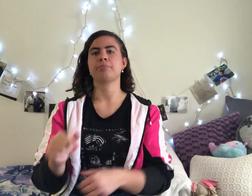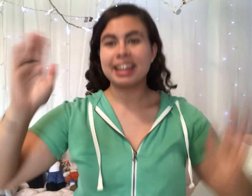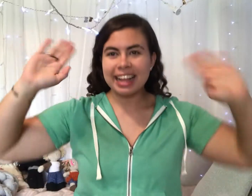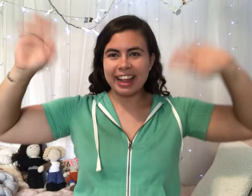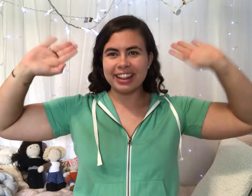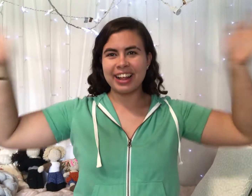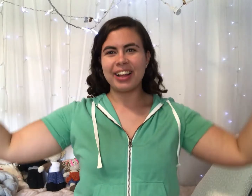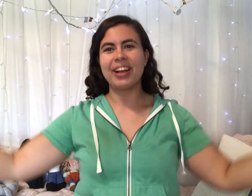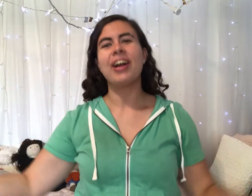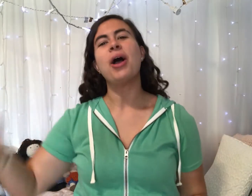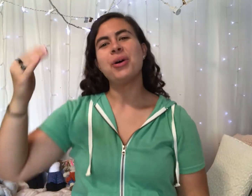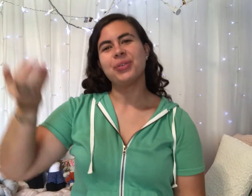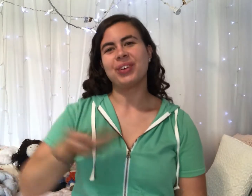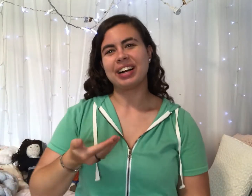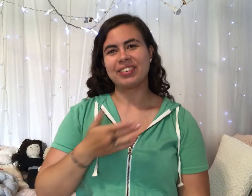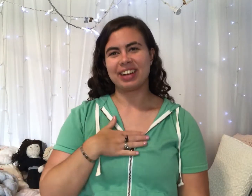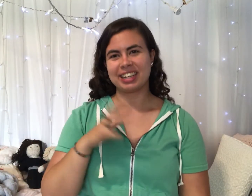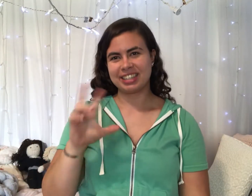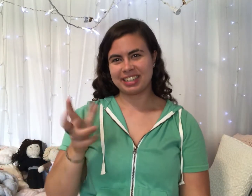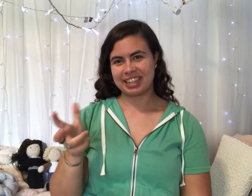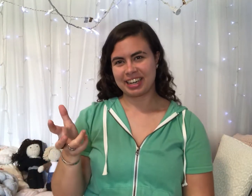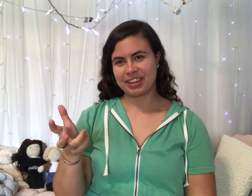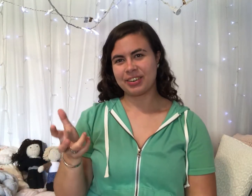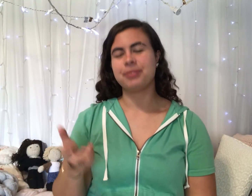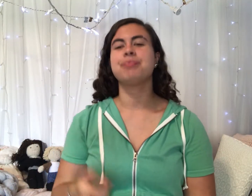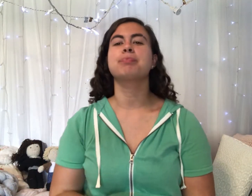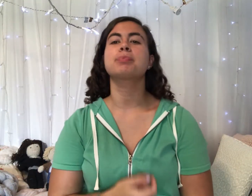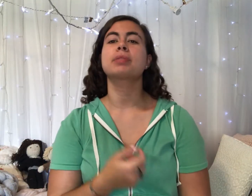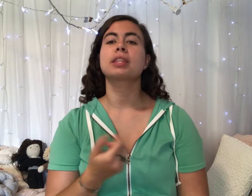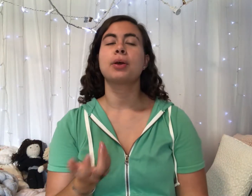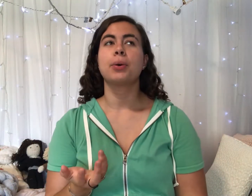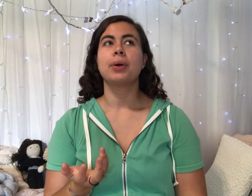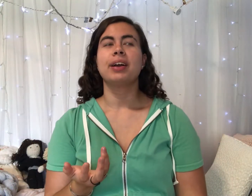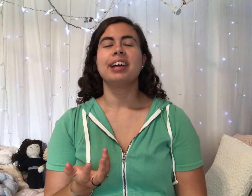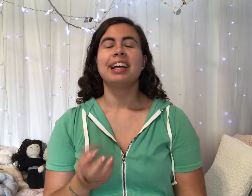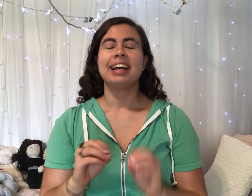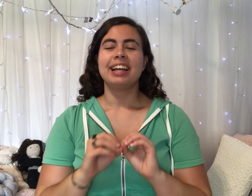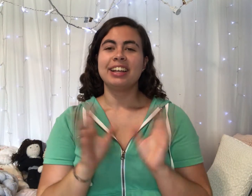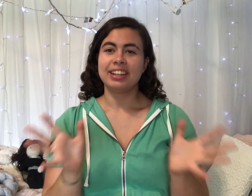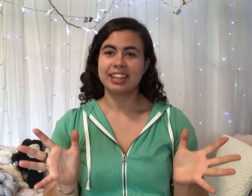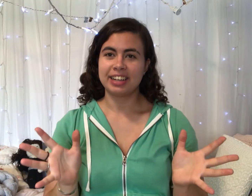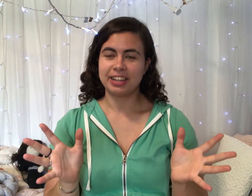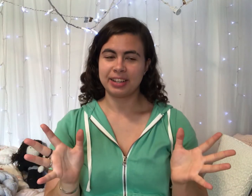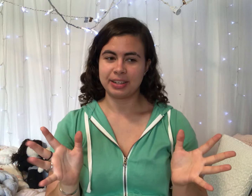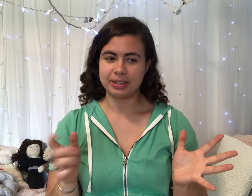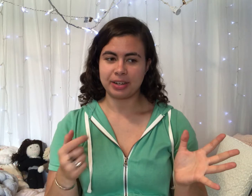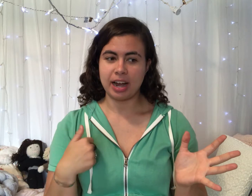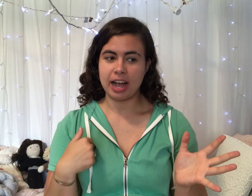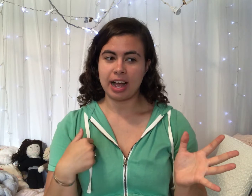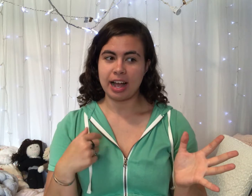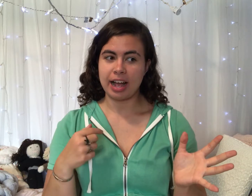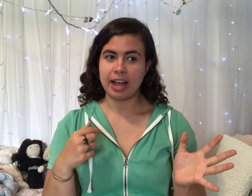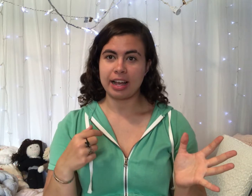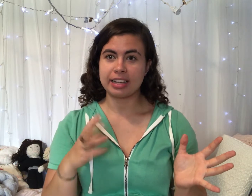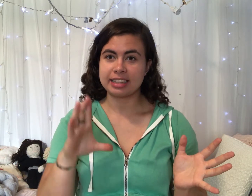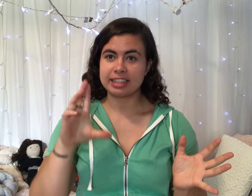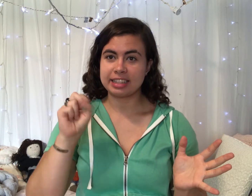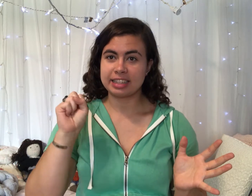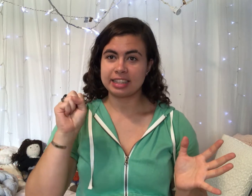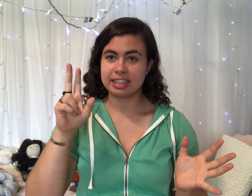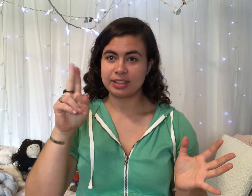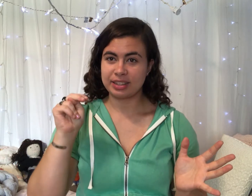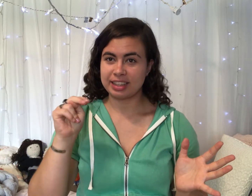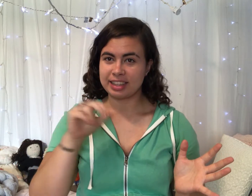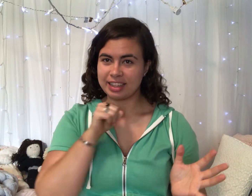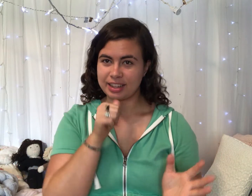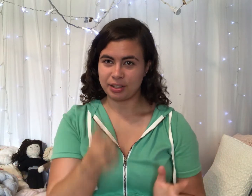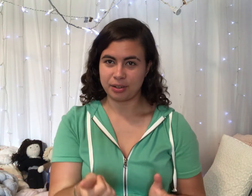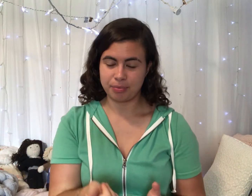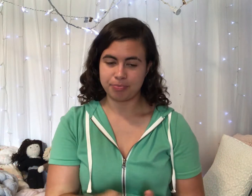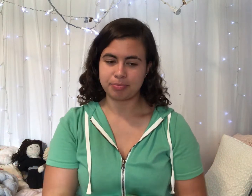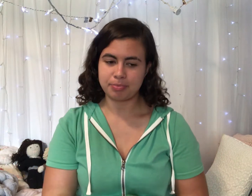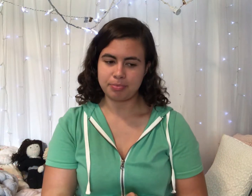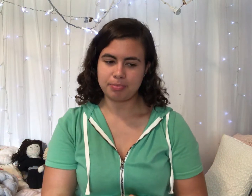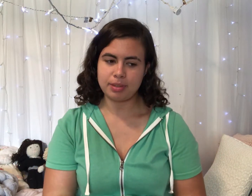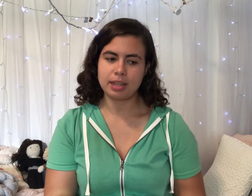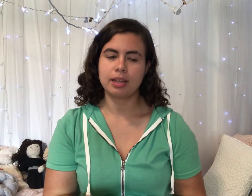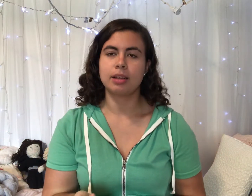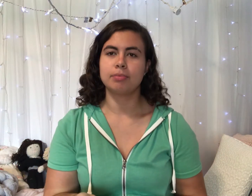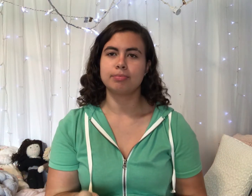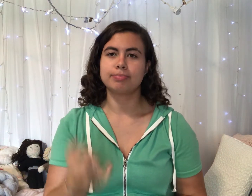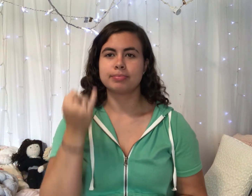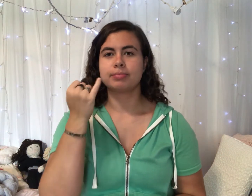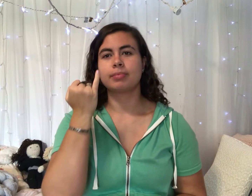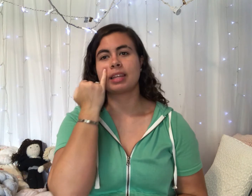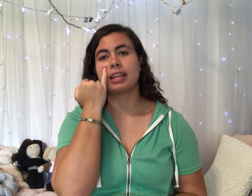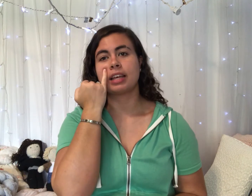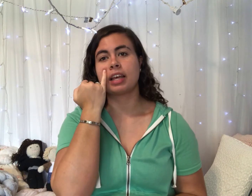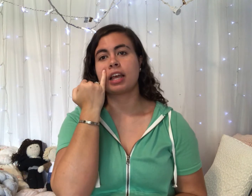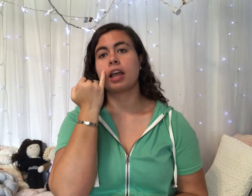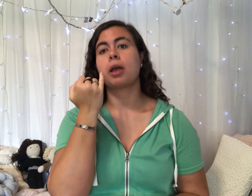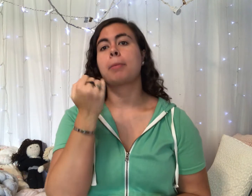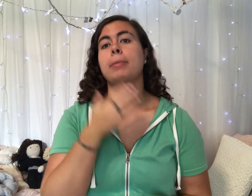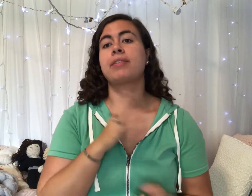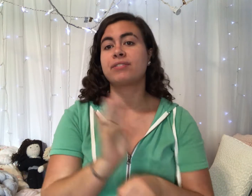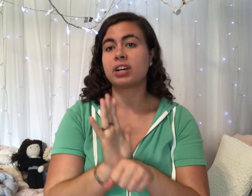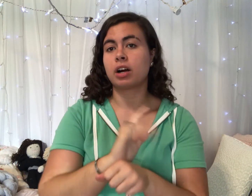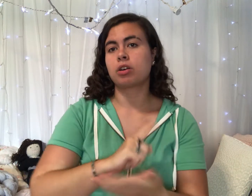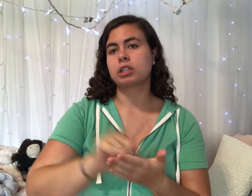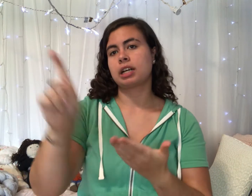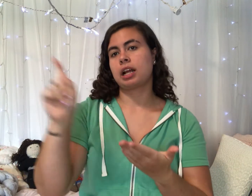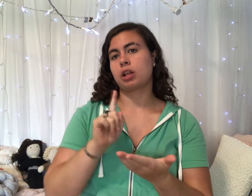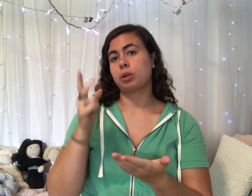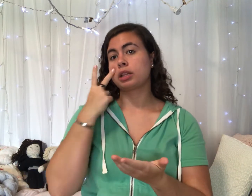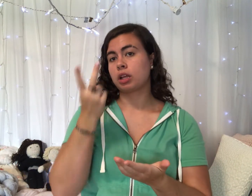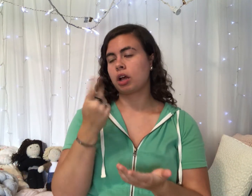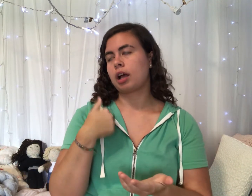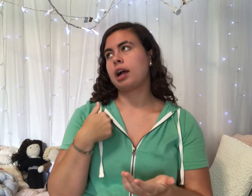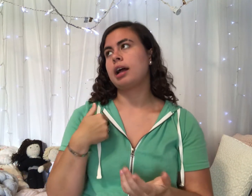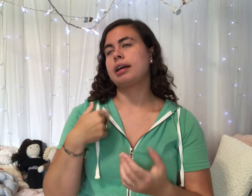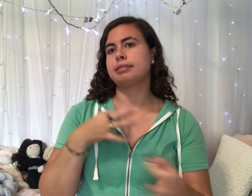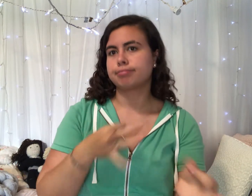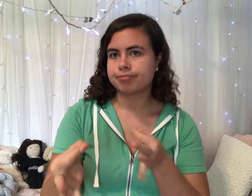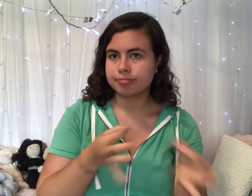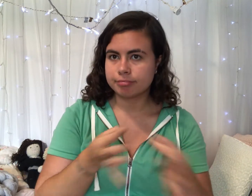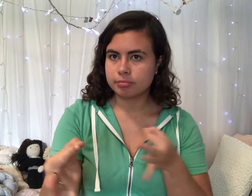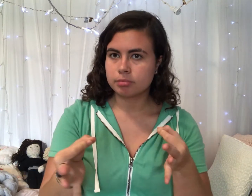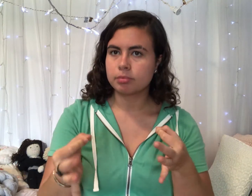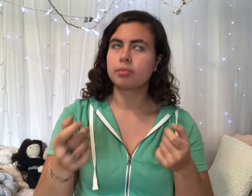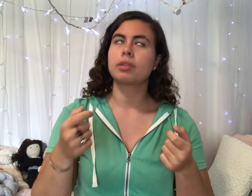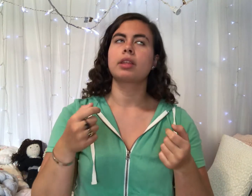Hello! Welcome to my channel! So obviously I'm not at CSUN. If you saw my video last week, I explained